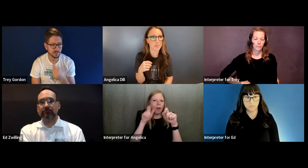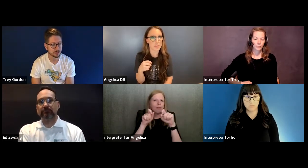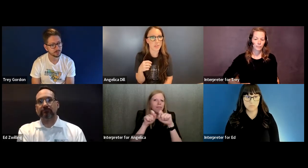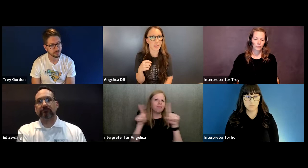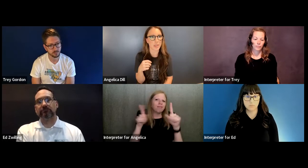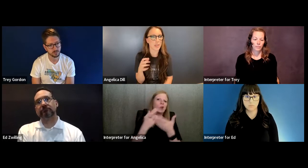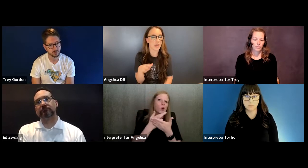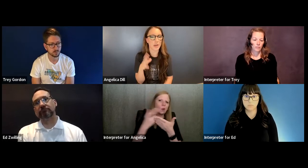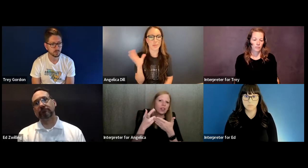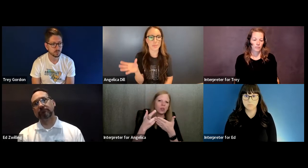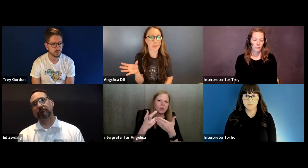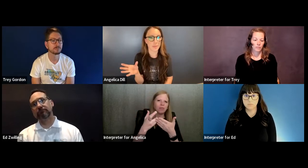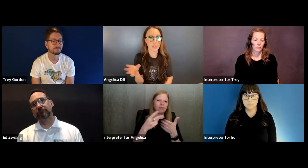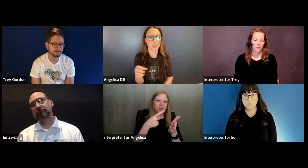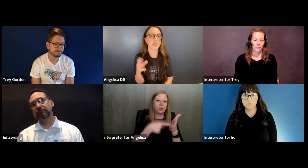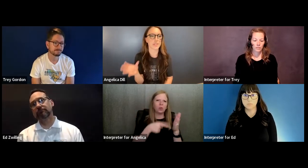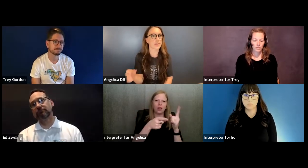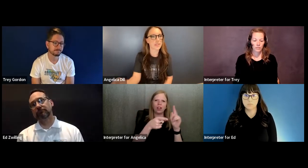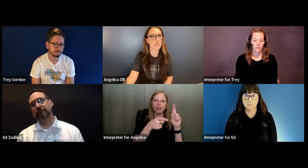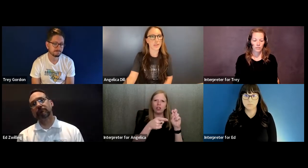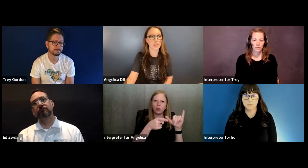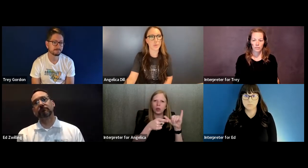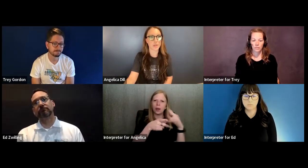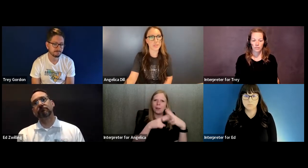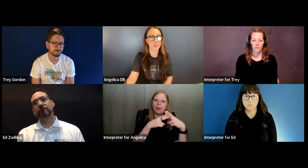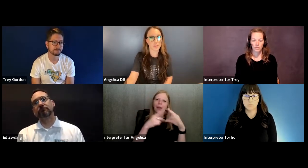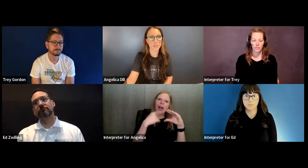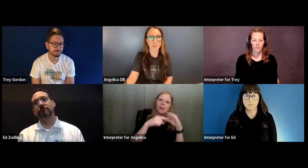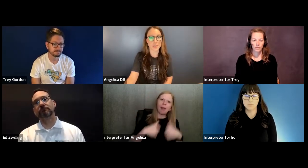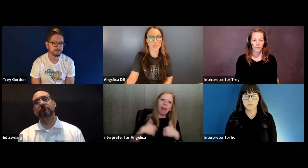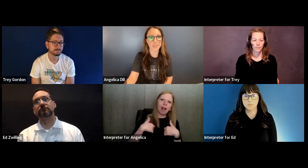mentioning um email addresses and things like that as well so we'll be sure to get some of